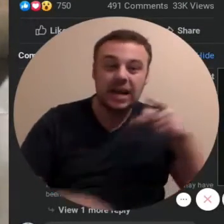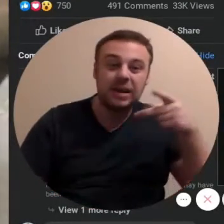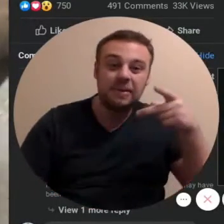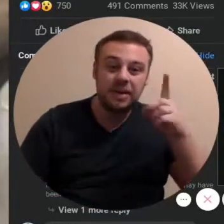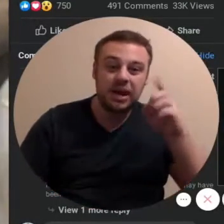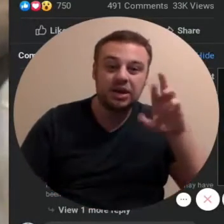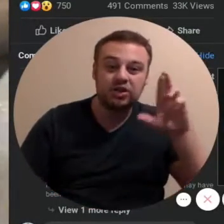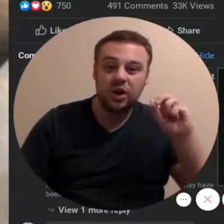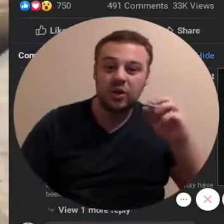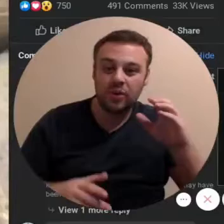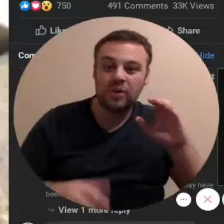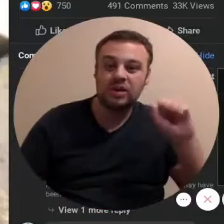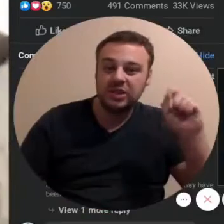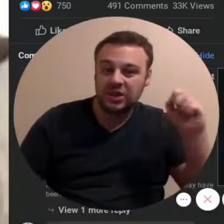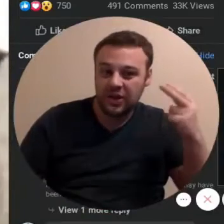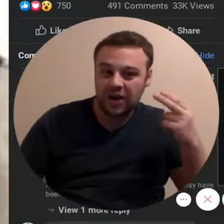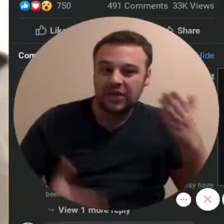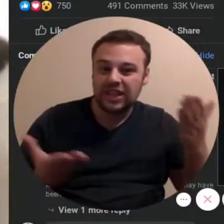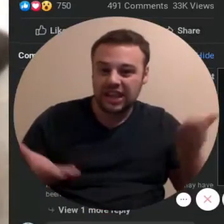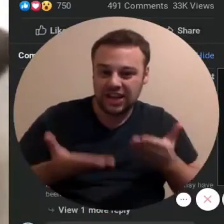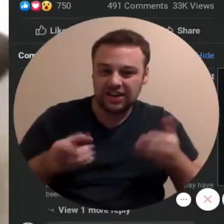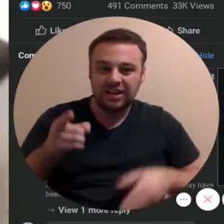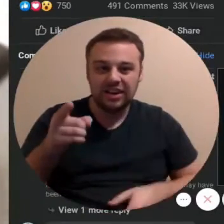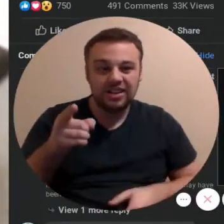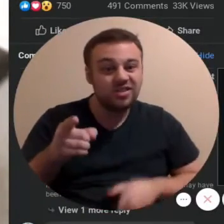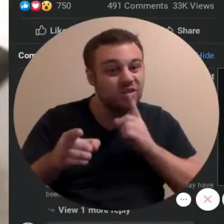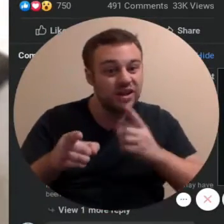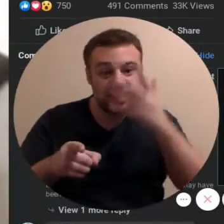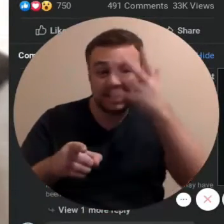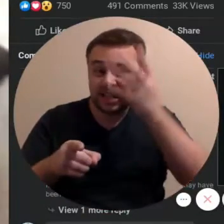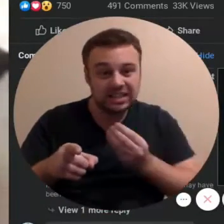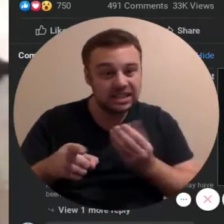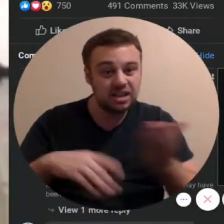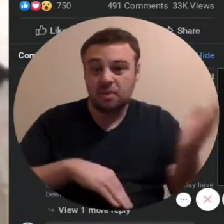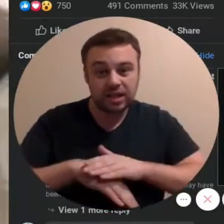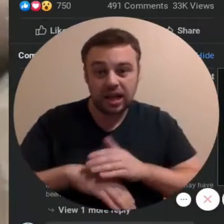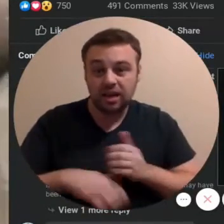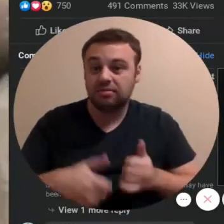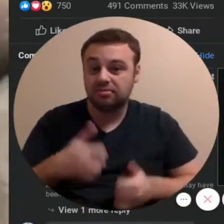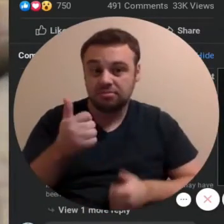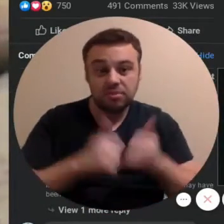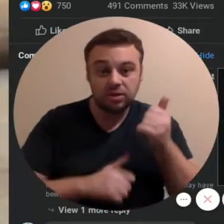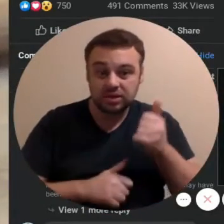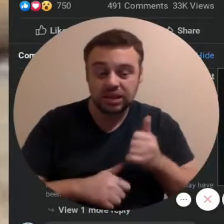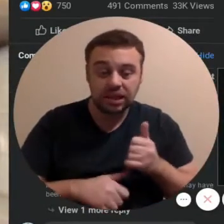sleep all day long. And yes you guys, you can re-watch this. These videos live on